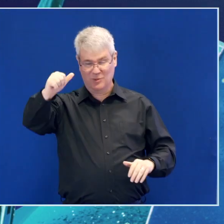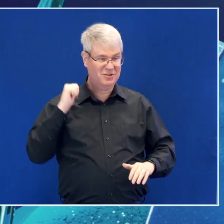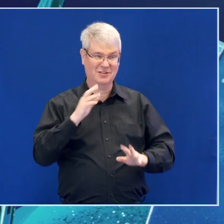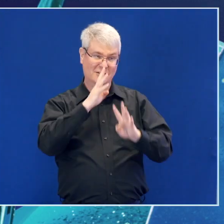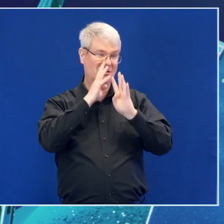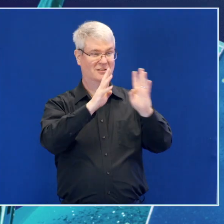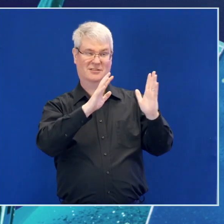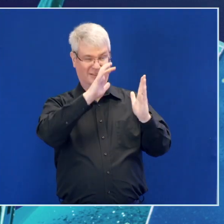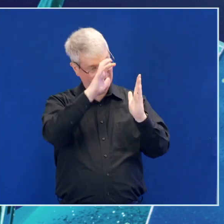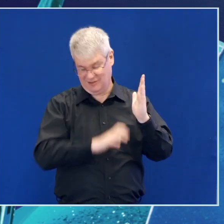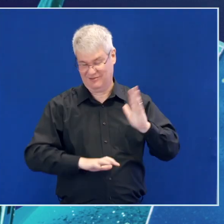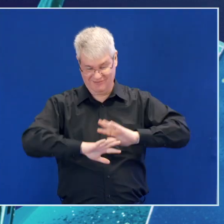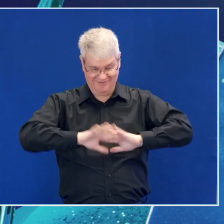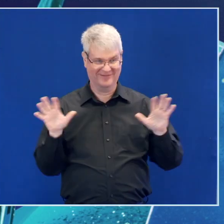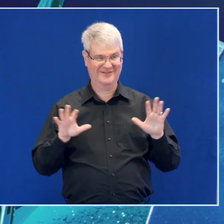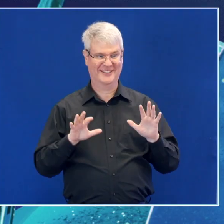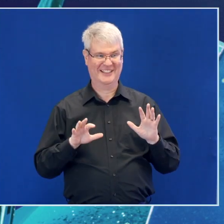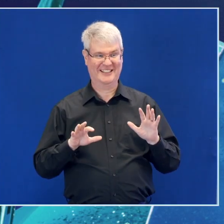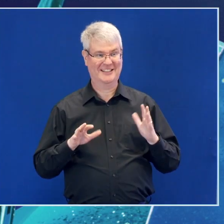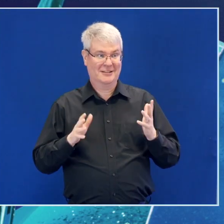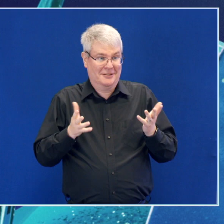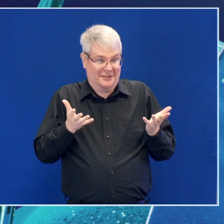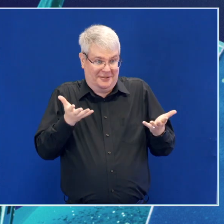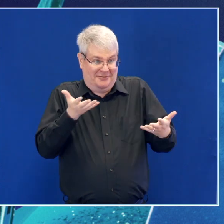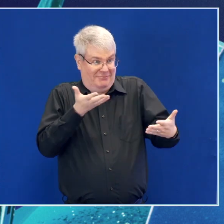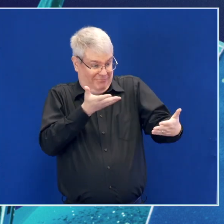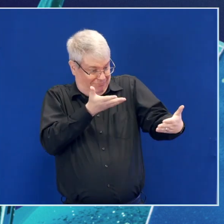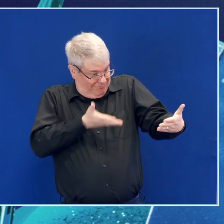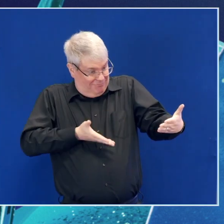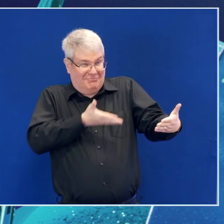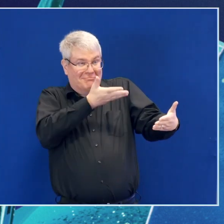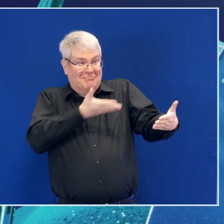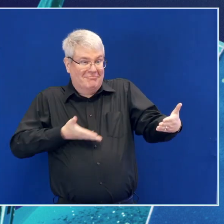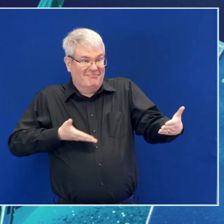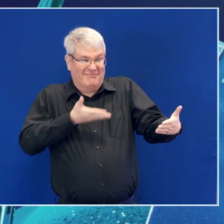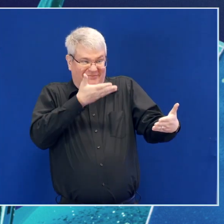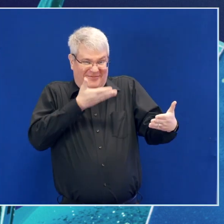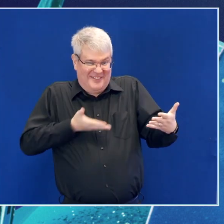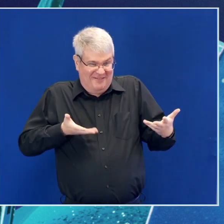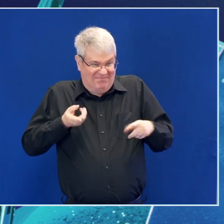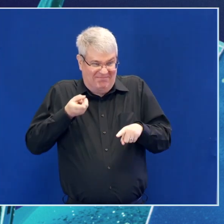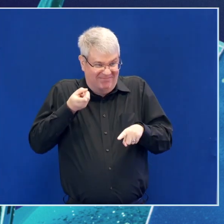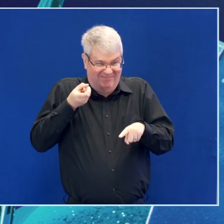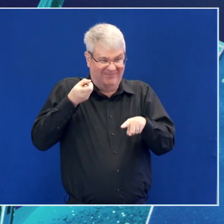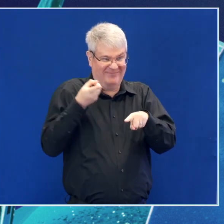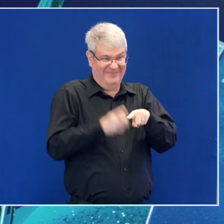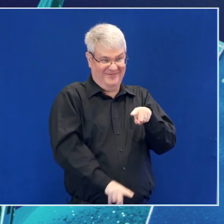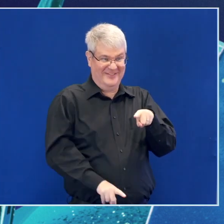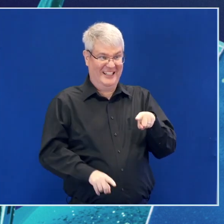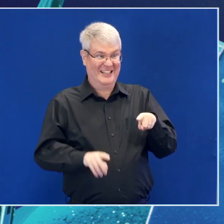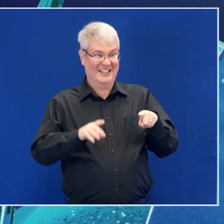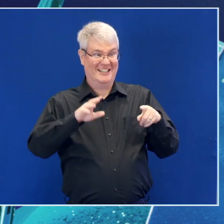And obviously it's a ton of information, and that's great because I want to get those notes. I want that recap after a meeting.